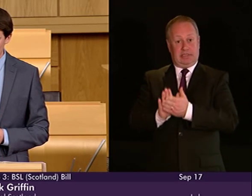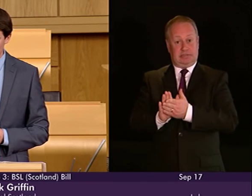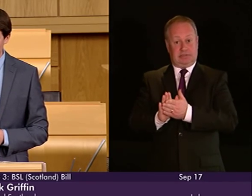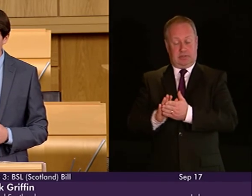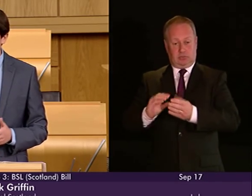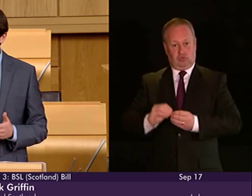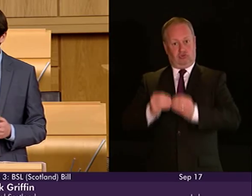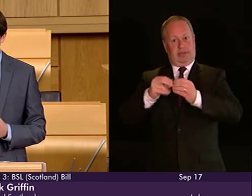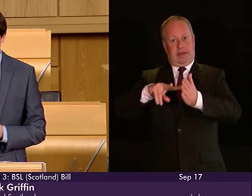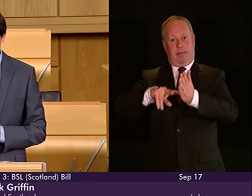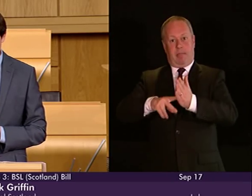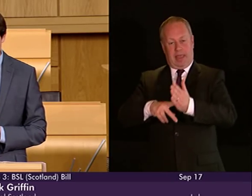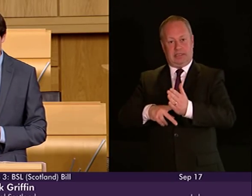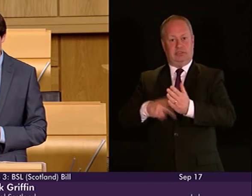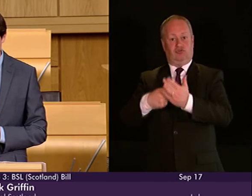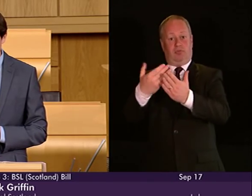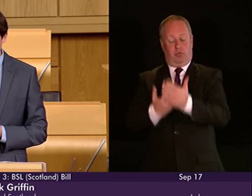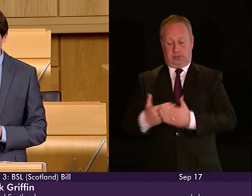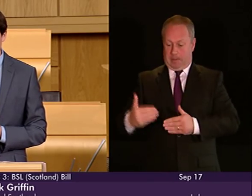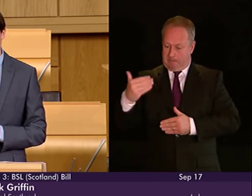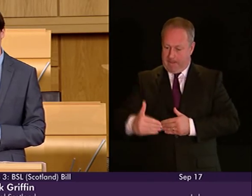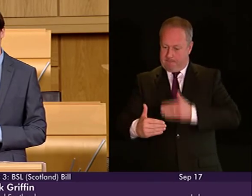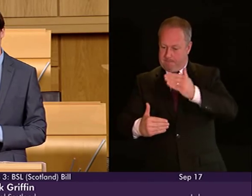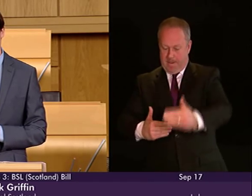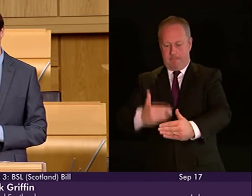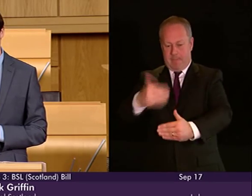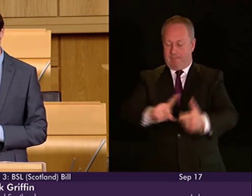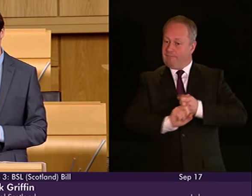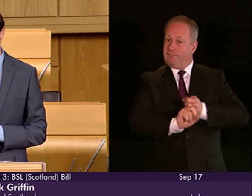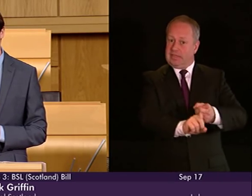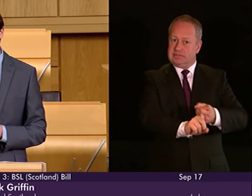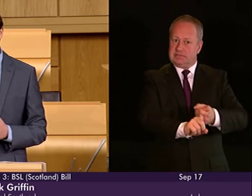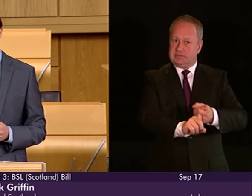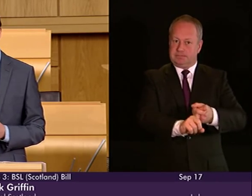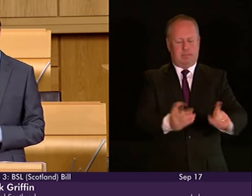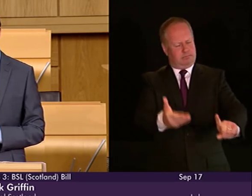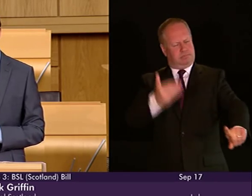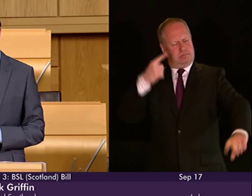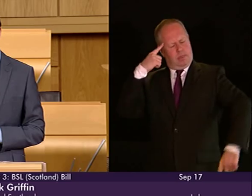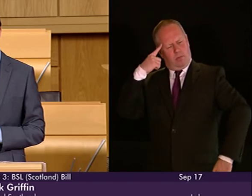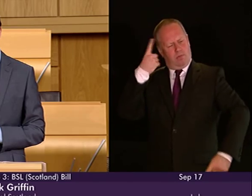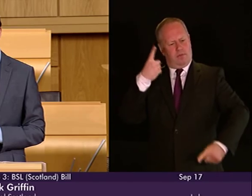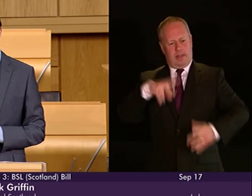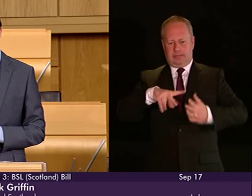production of plans and progress reports. When I first considered the timing of plans,